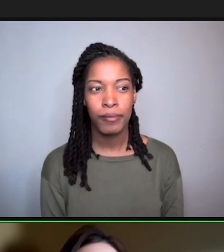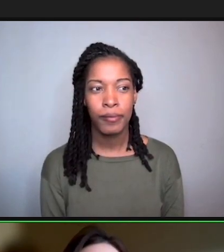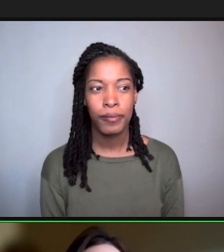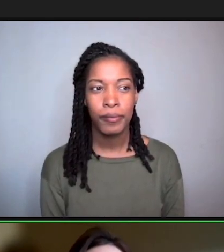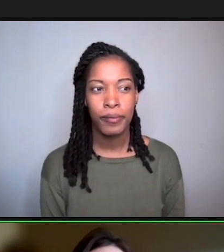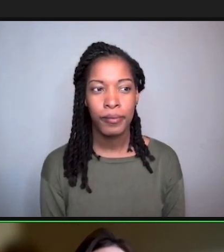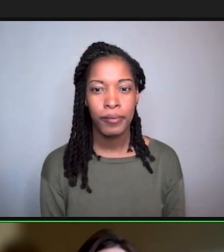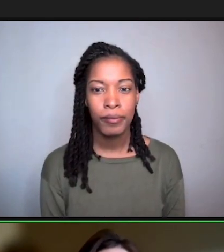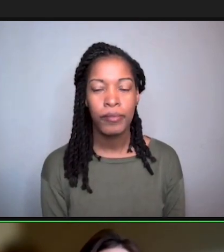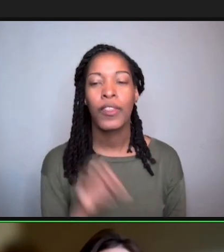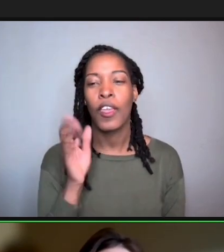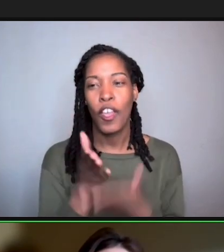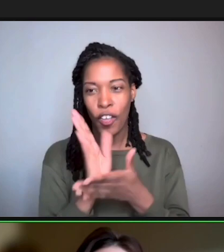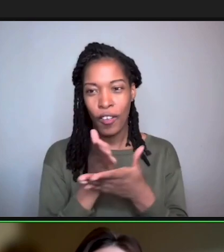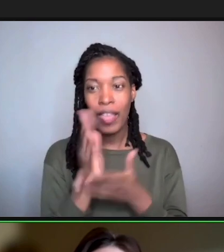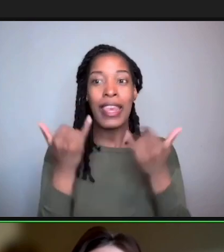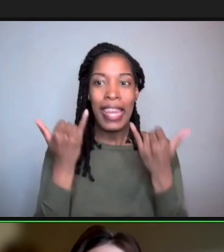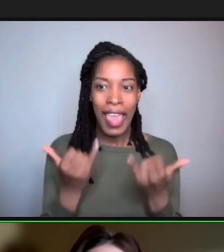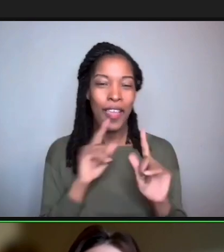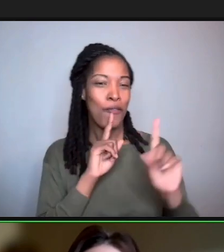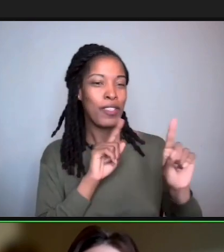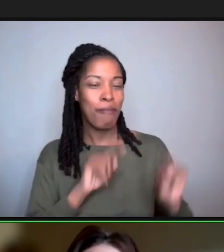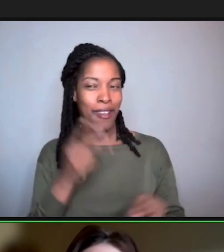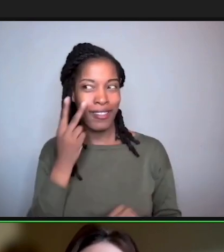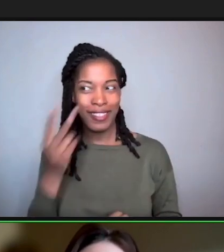All right, now people are answering. So thank you for responding.